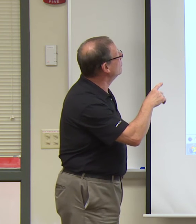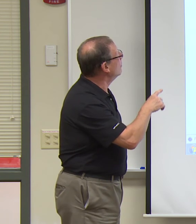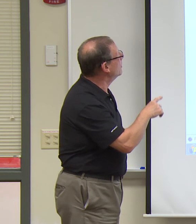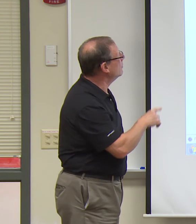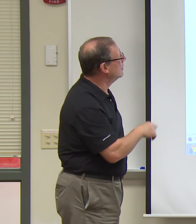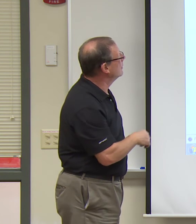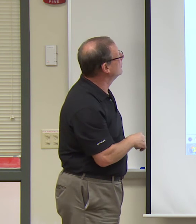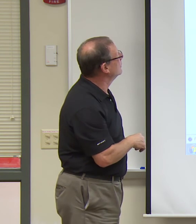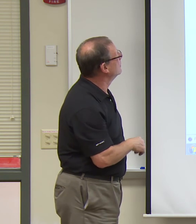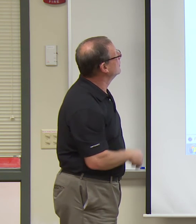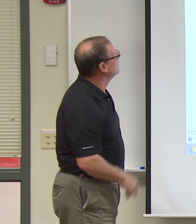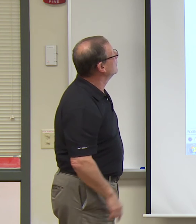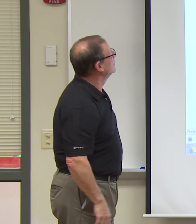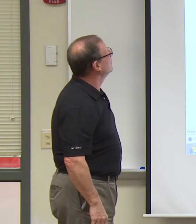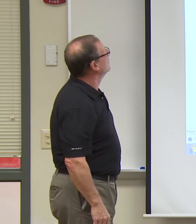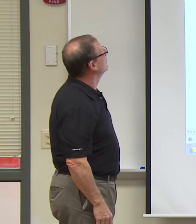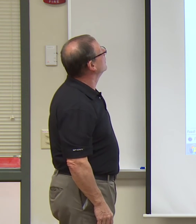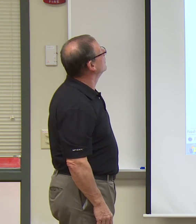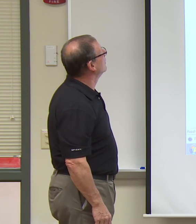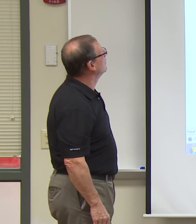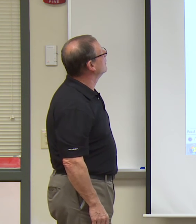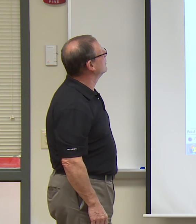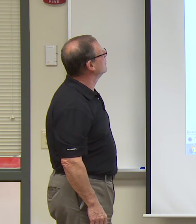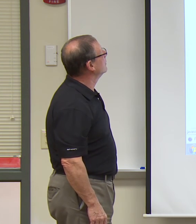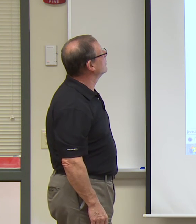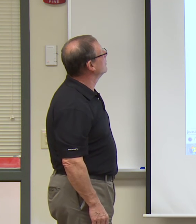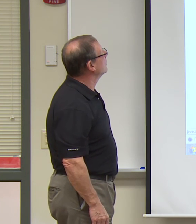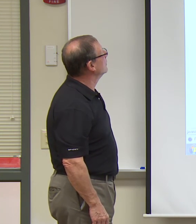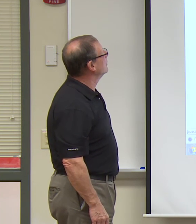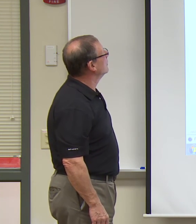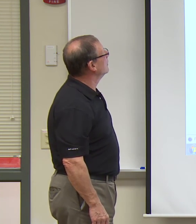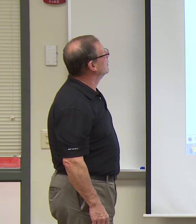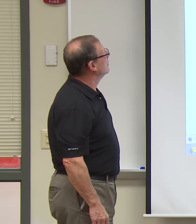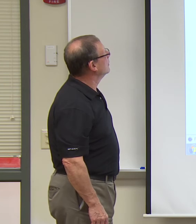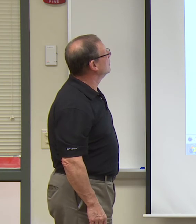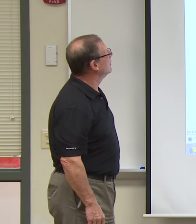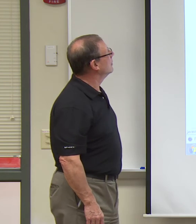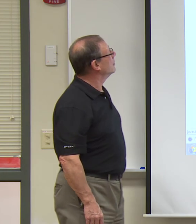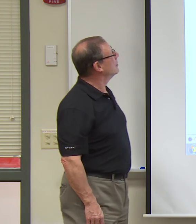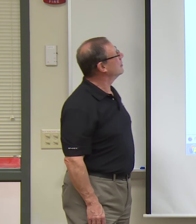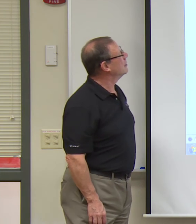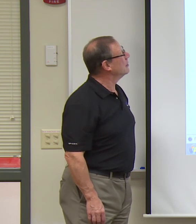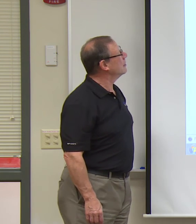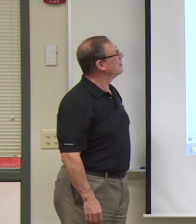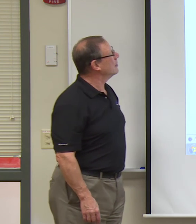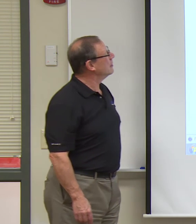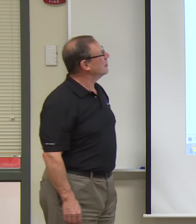Golia: I'm sorry. Yeah. So, to add-- this'll show in a news item,